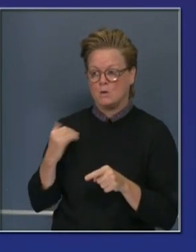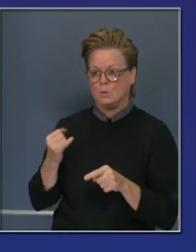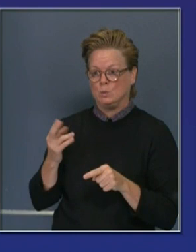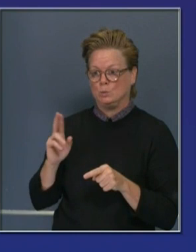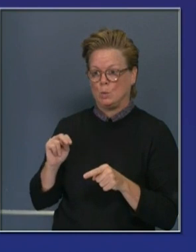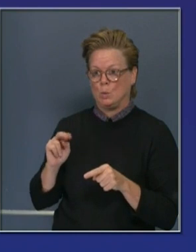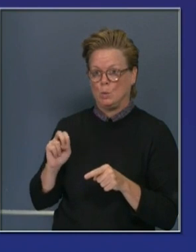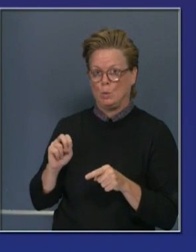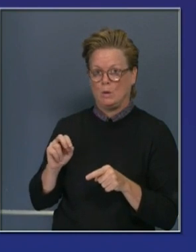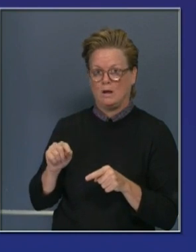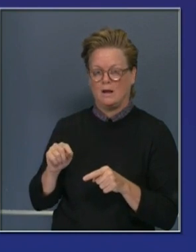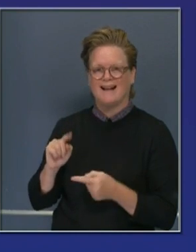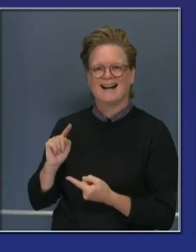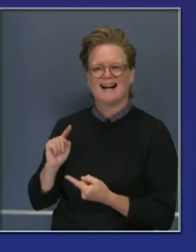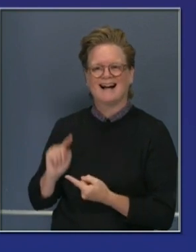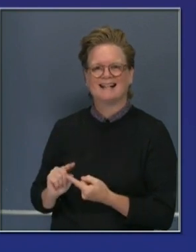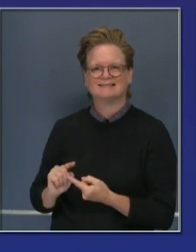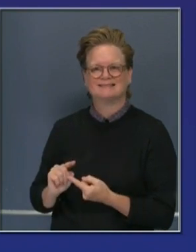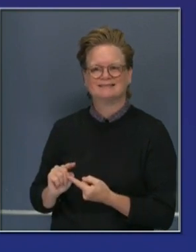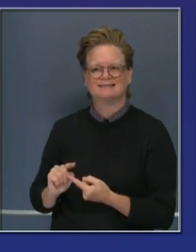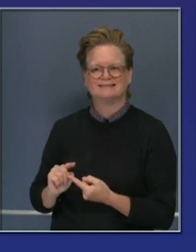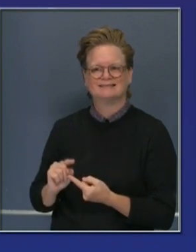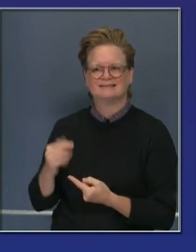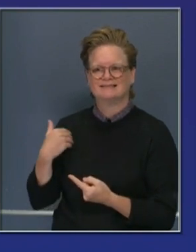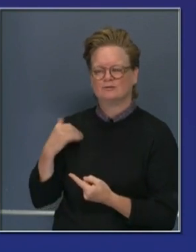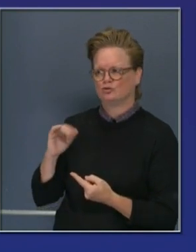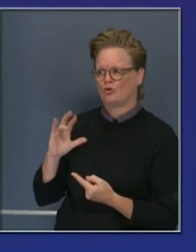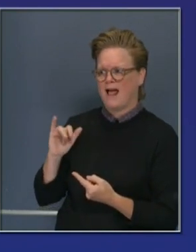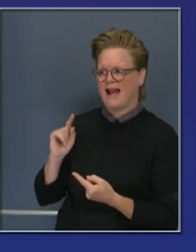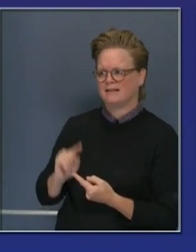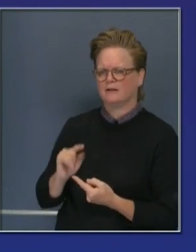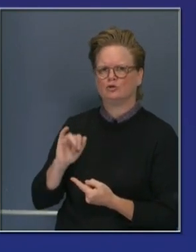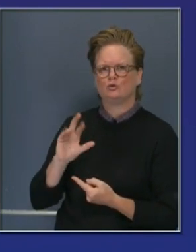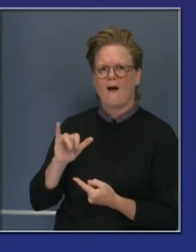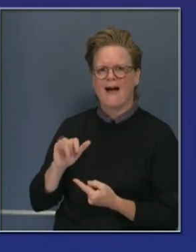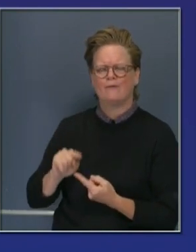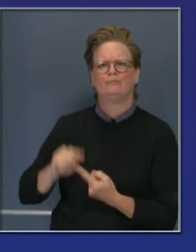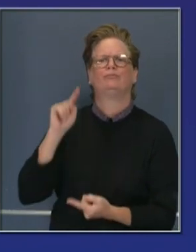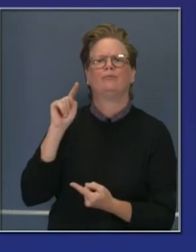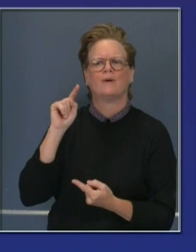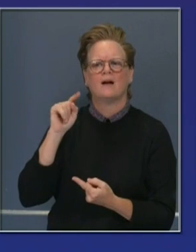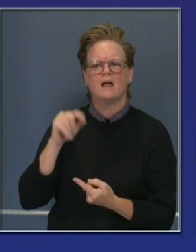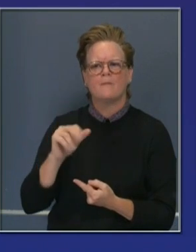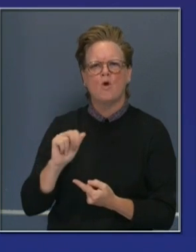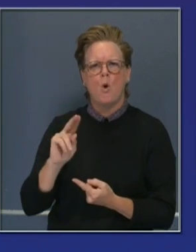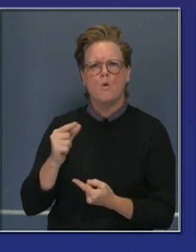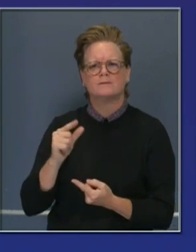IT IS STILL HIGHER THAN WE WERE BACK IN JUNE AND AT THE BEGINNING.